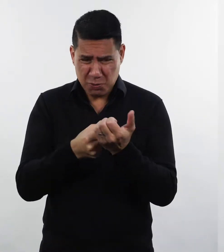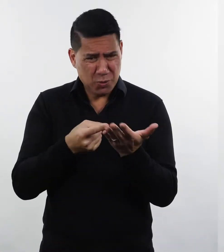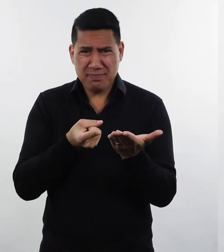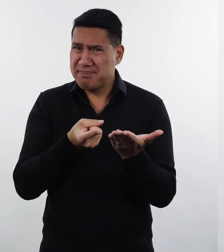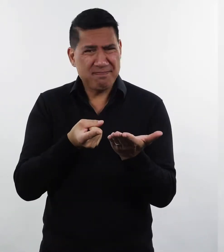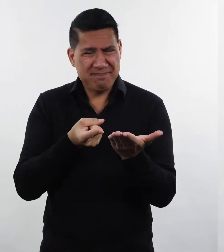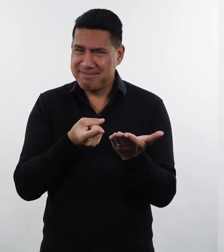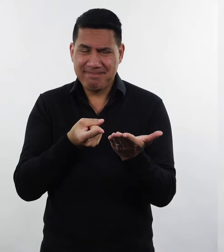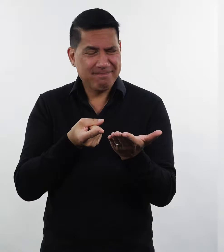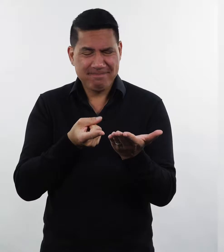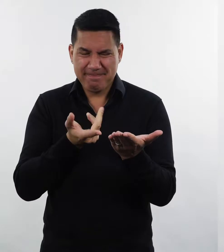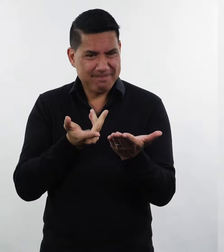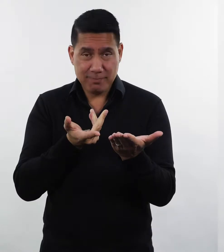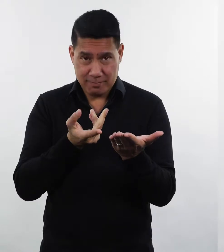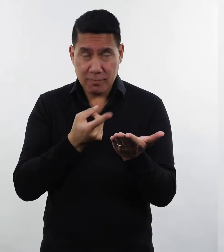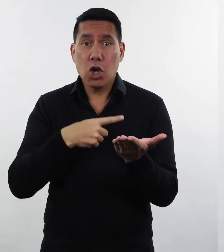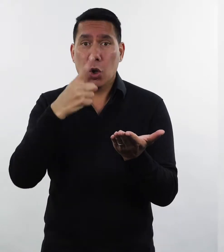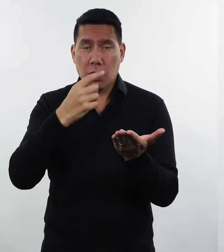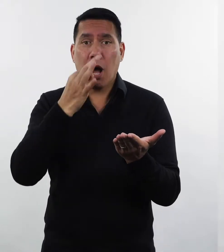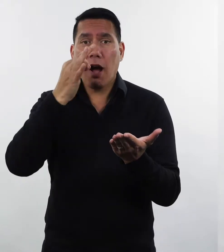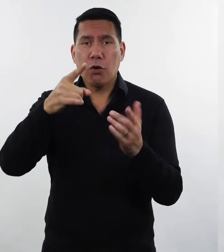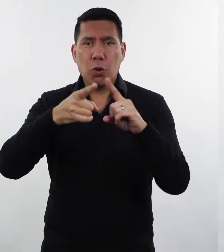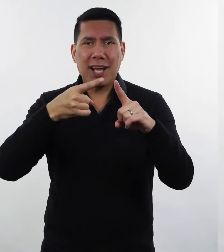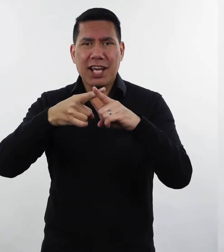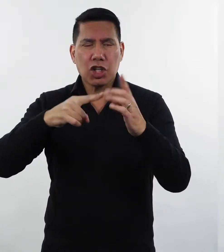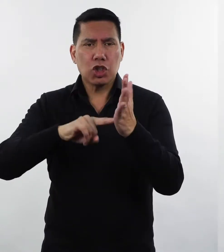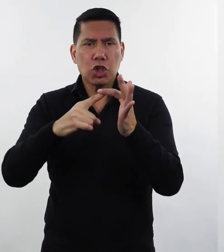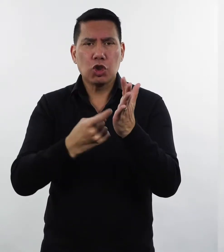This is carried out by the Appeals Administration Tribunal.